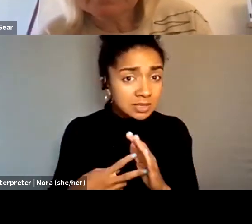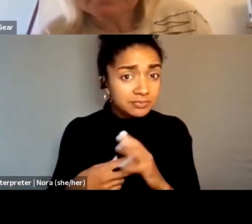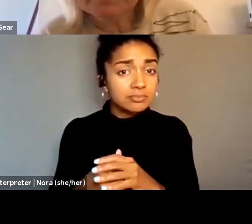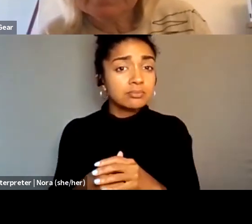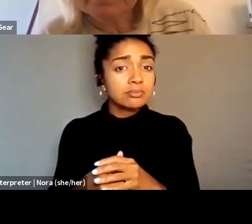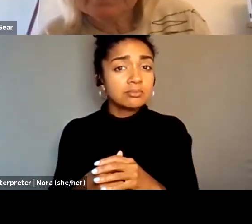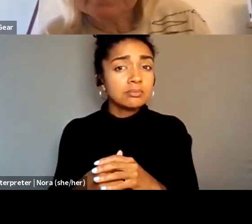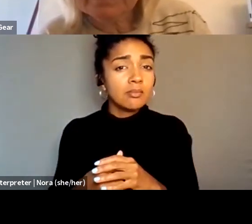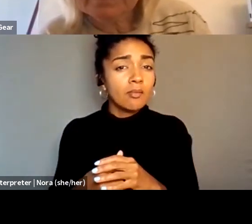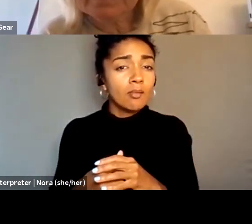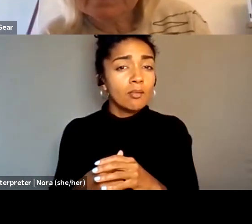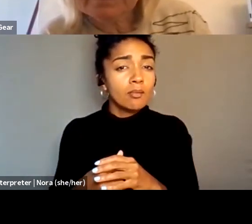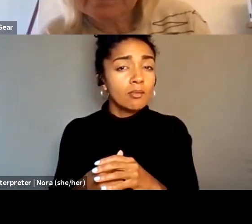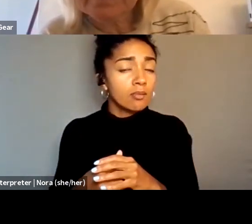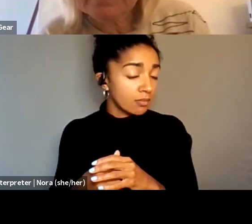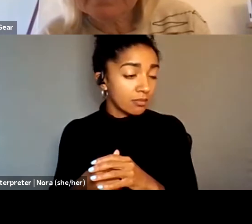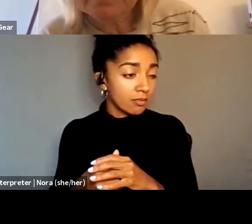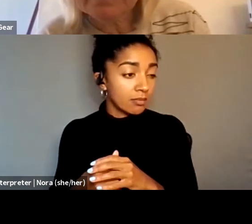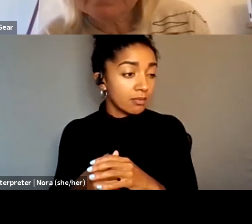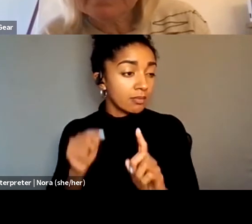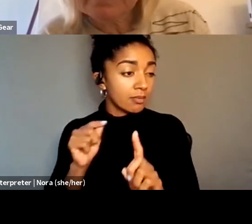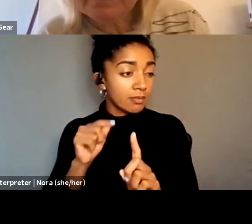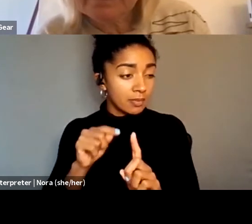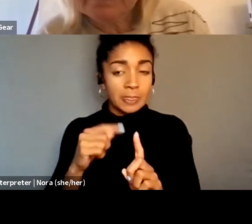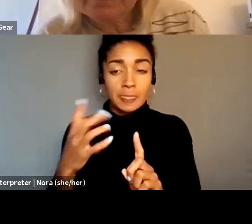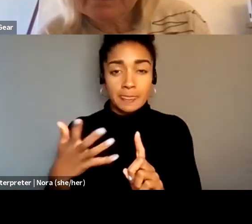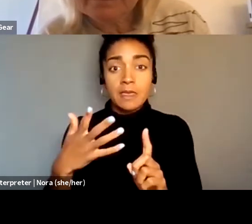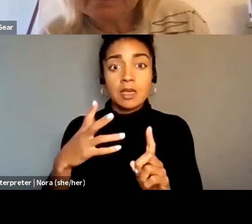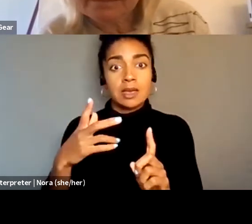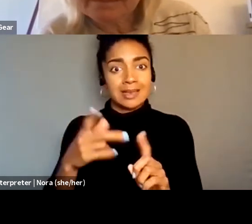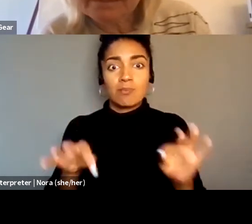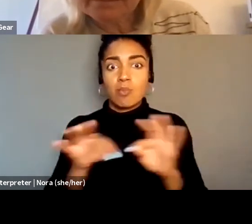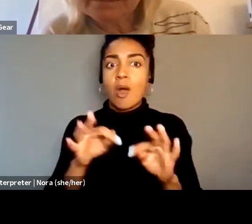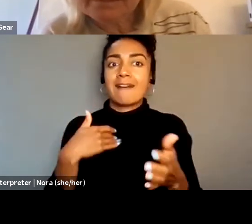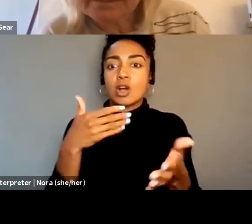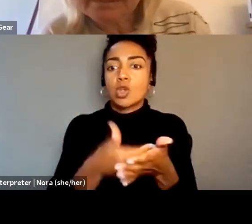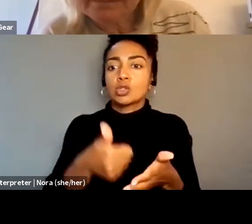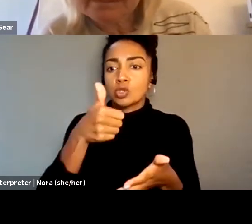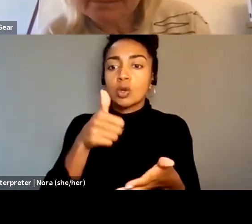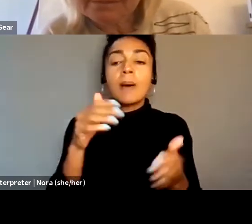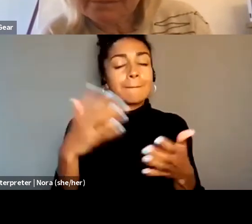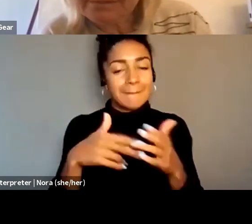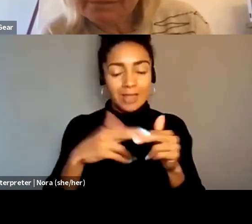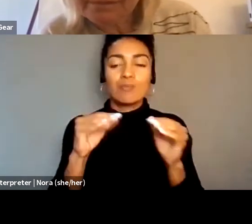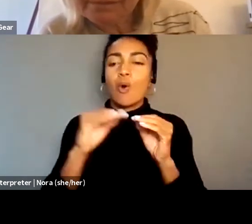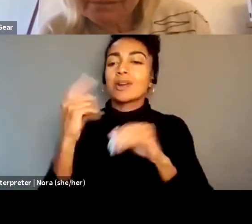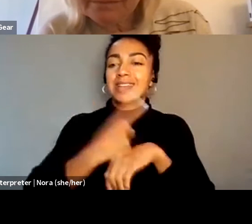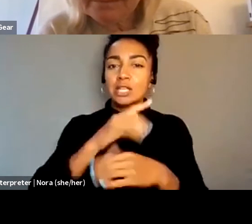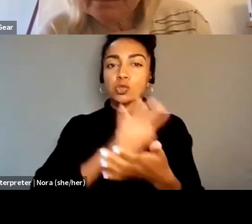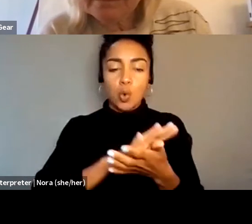so that girls are able to walk to school instead of boarding, which has a lot of hidden costs